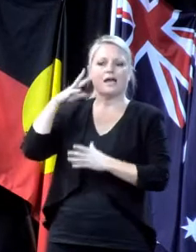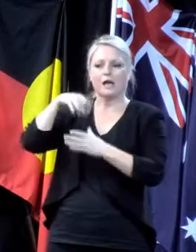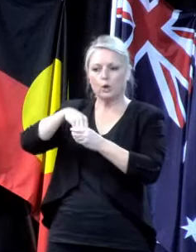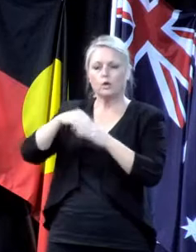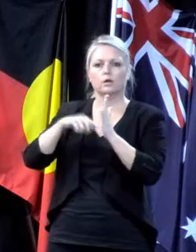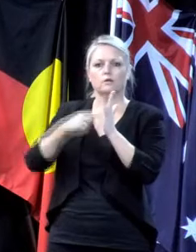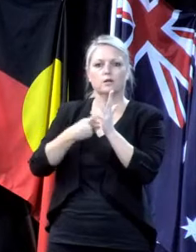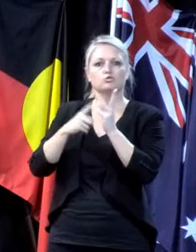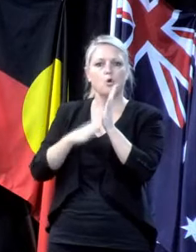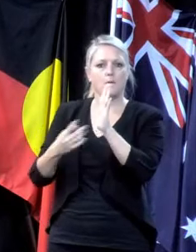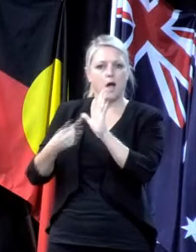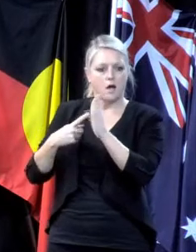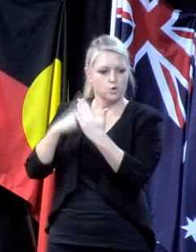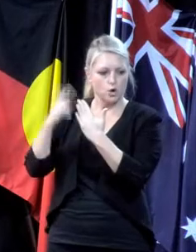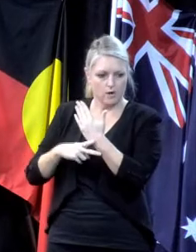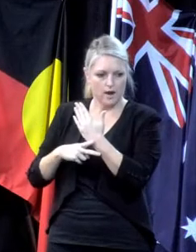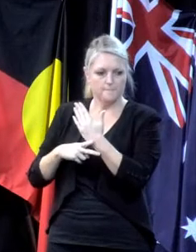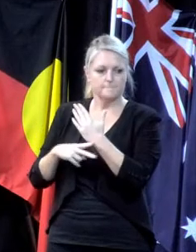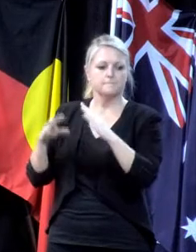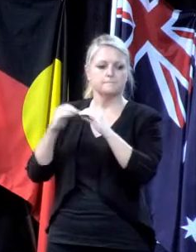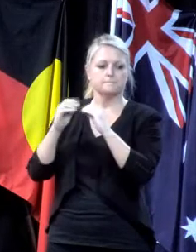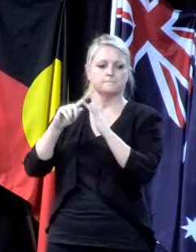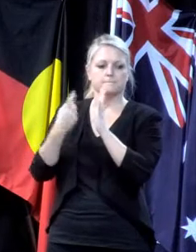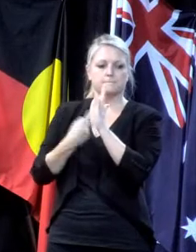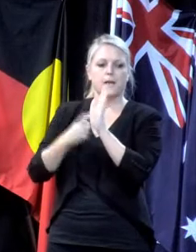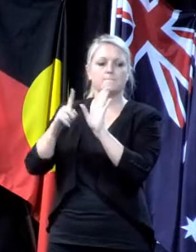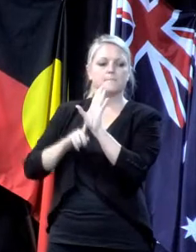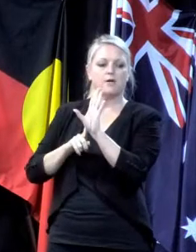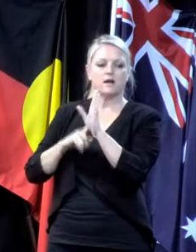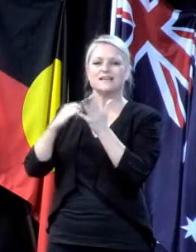And we're looking at - for students for self-regulation.